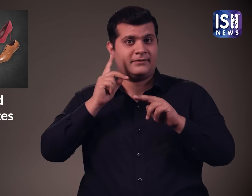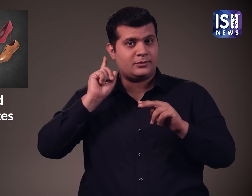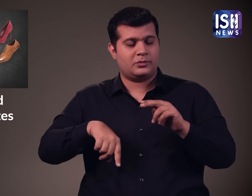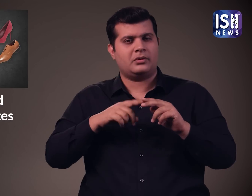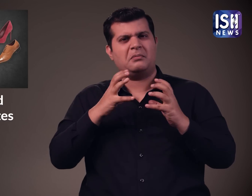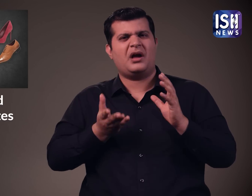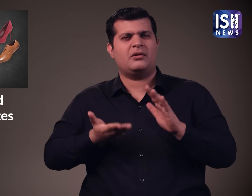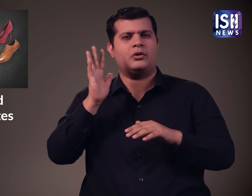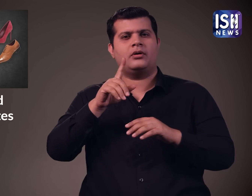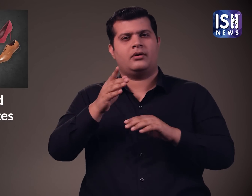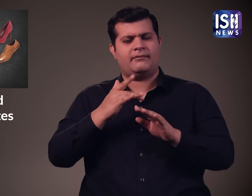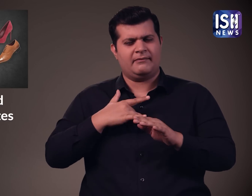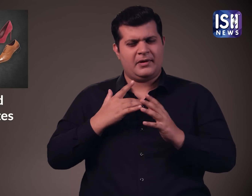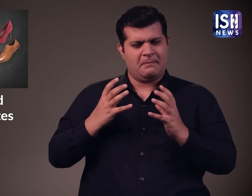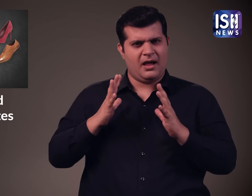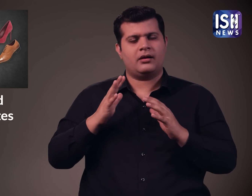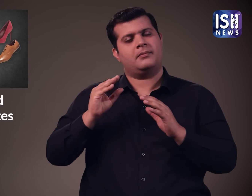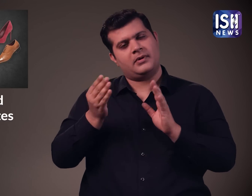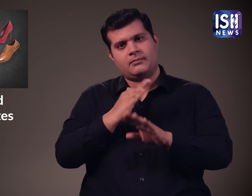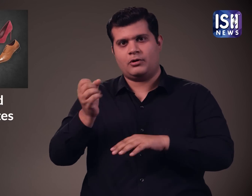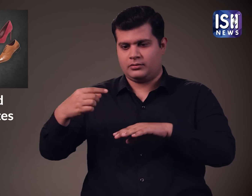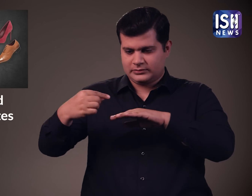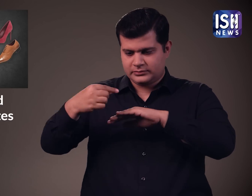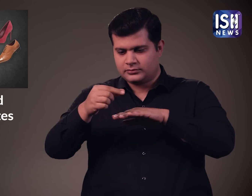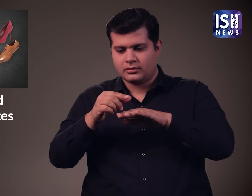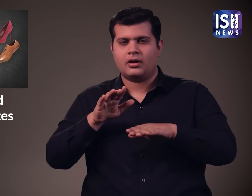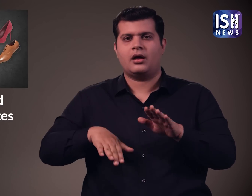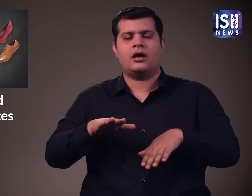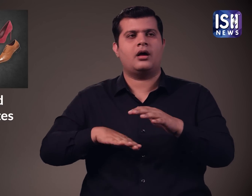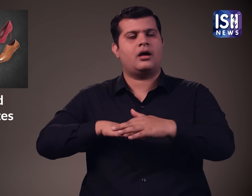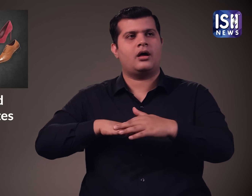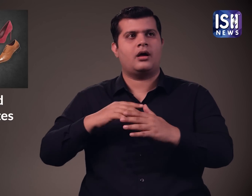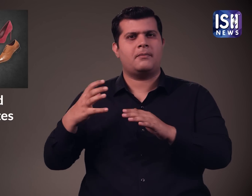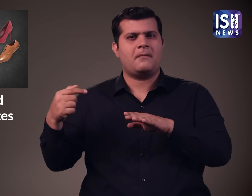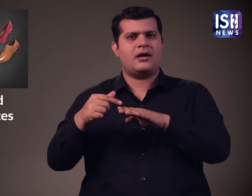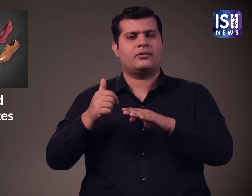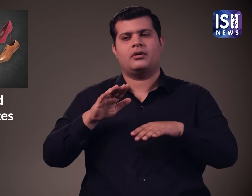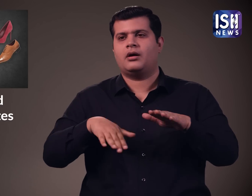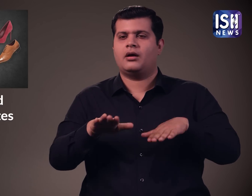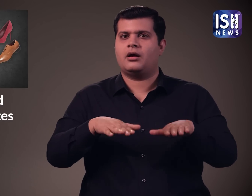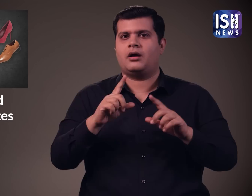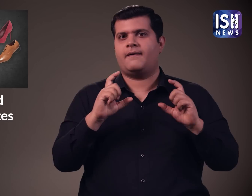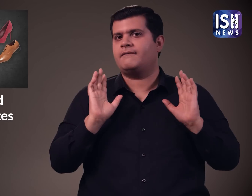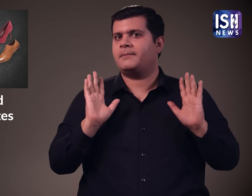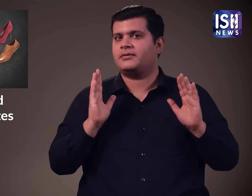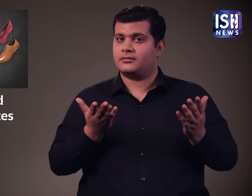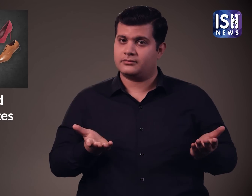If you don't use these, your feet will continue to ache. It is better to be safe.